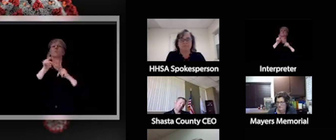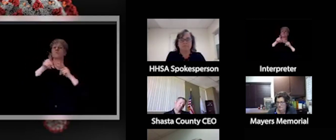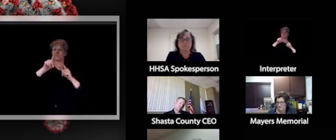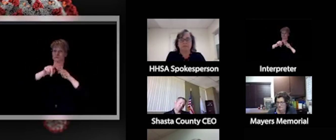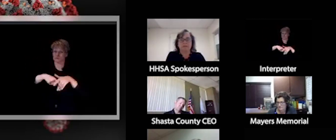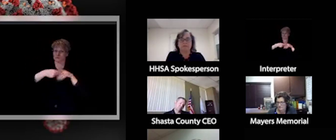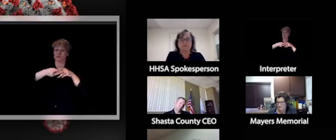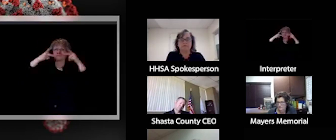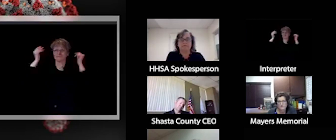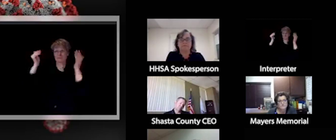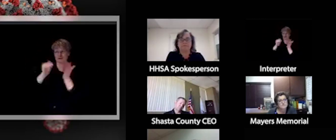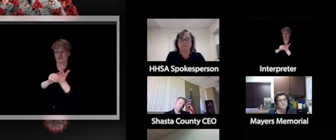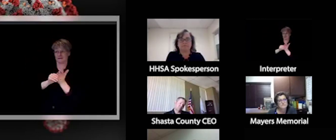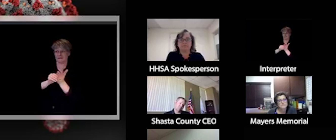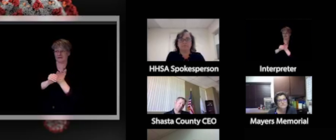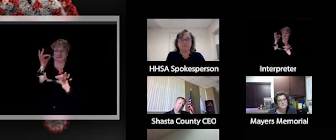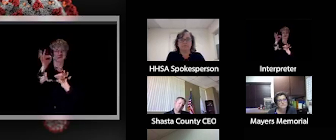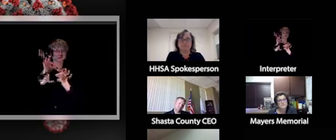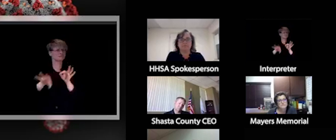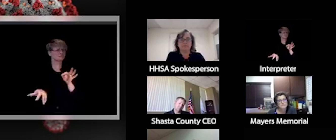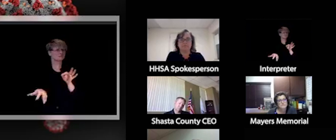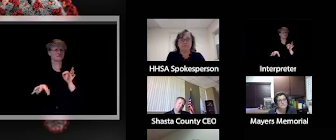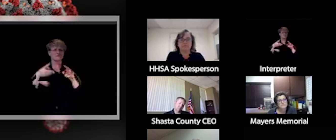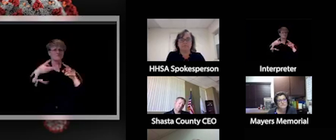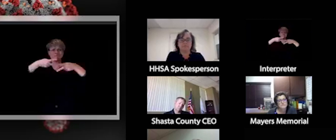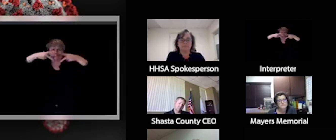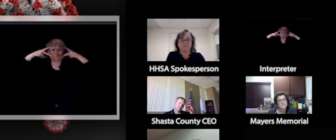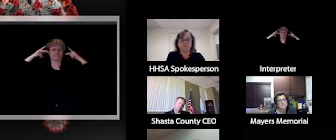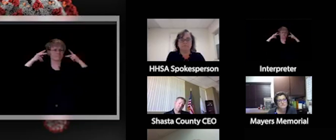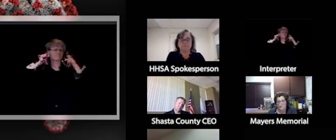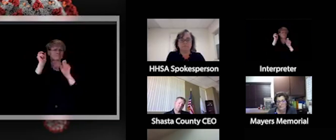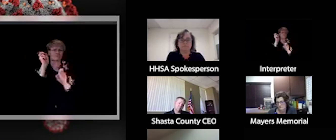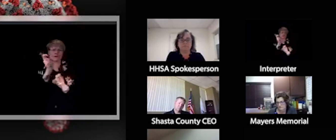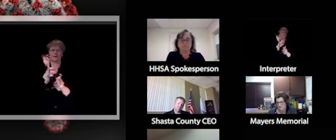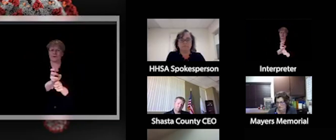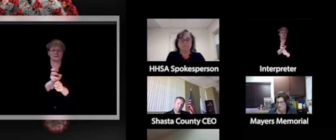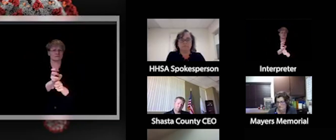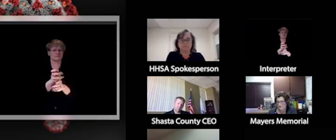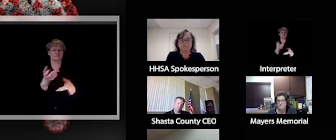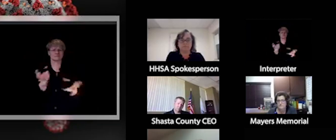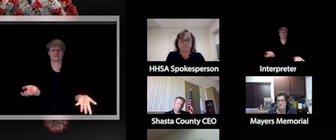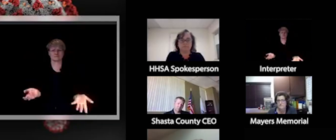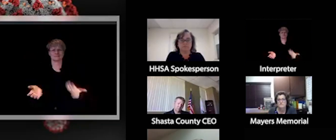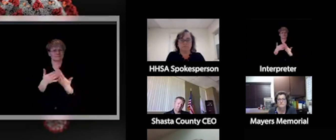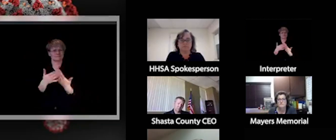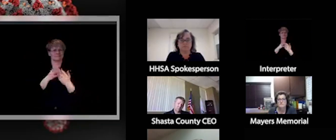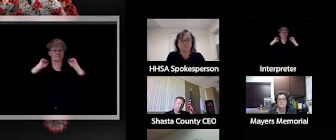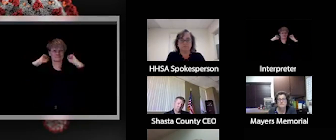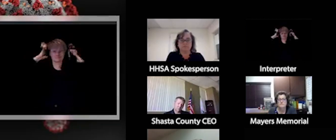to do. It is not onerous to wear a mask, again, unless you have some kind of debilitating